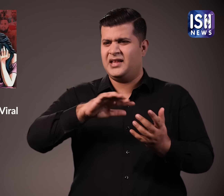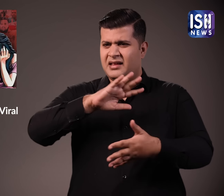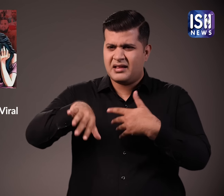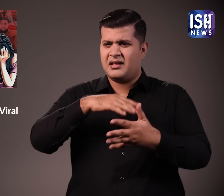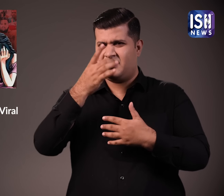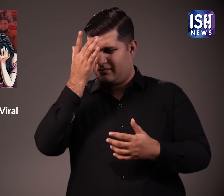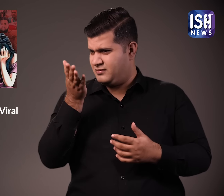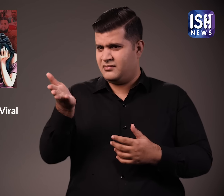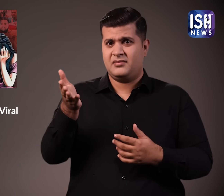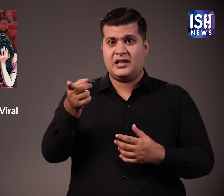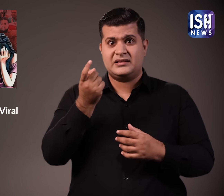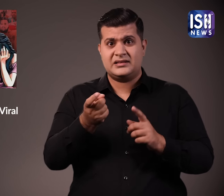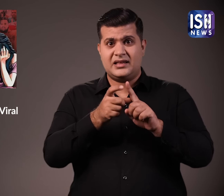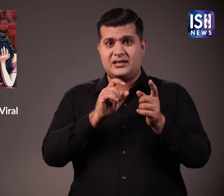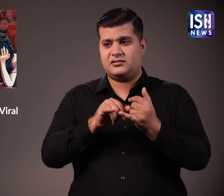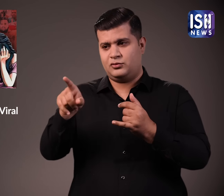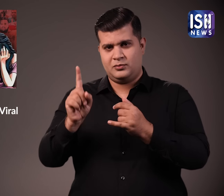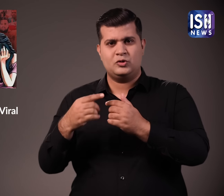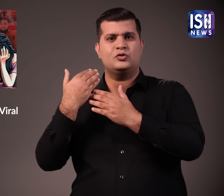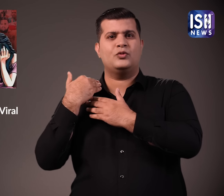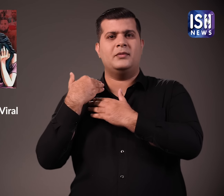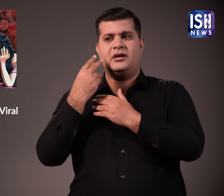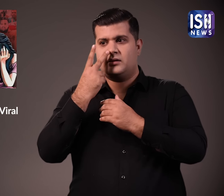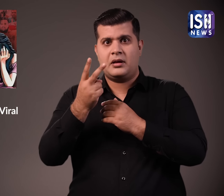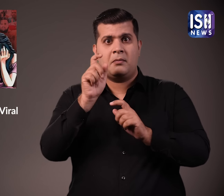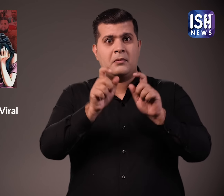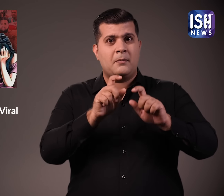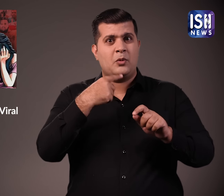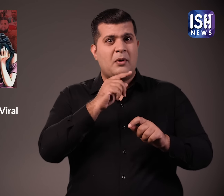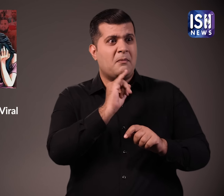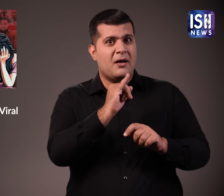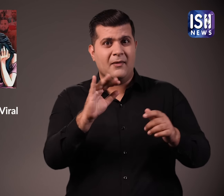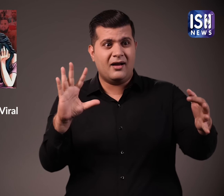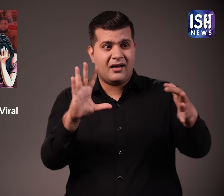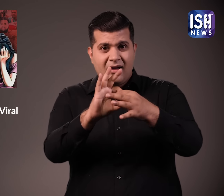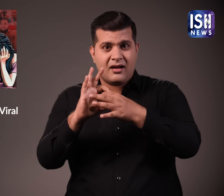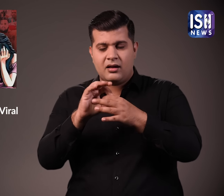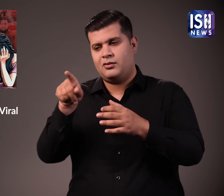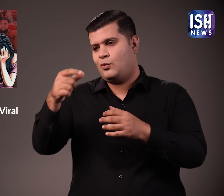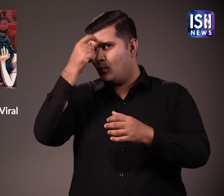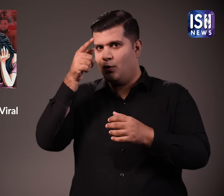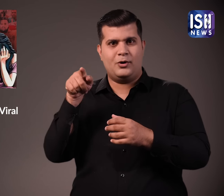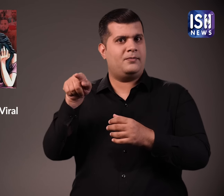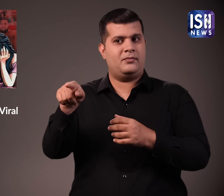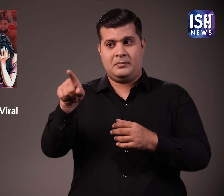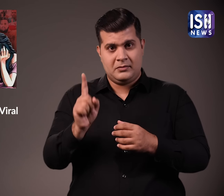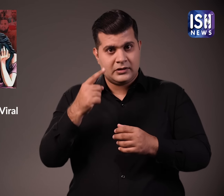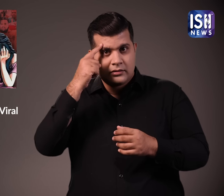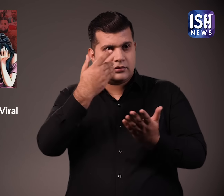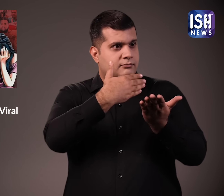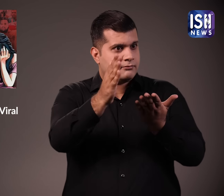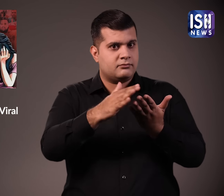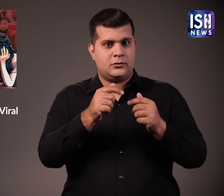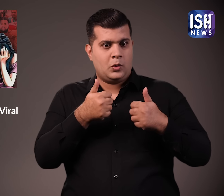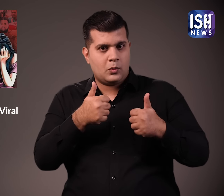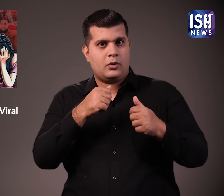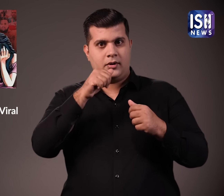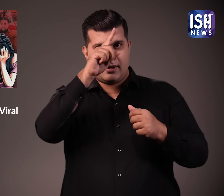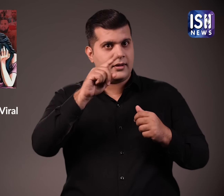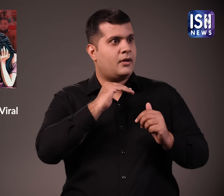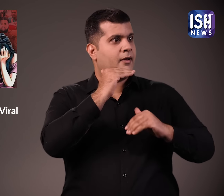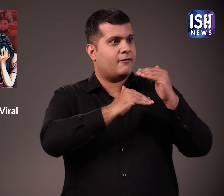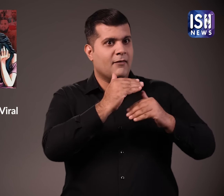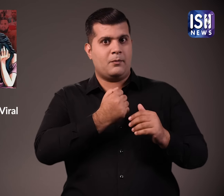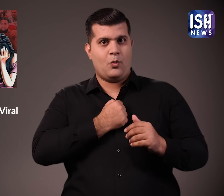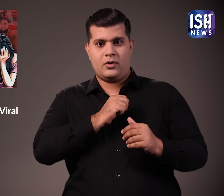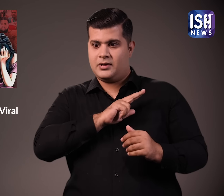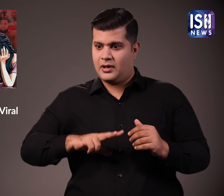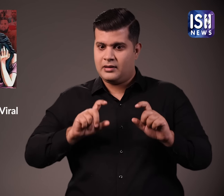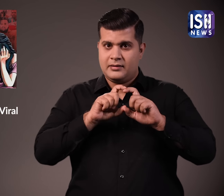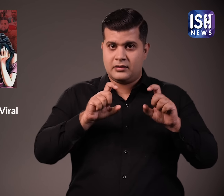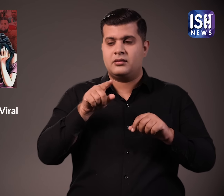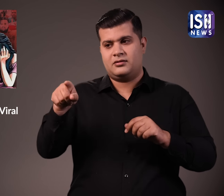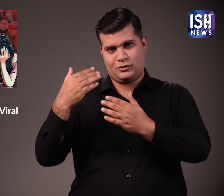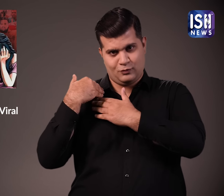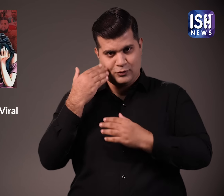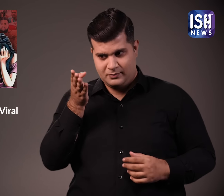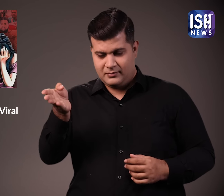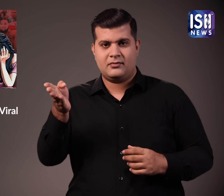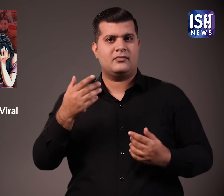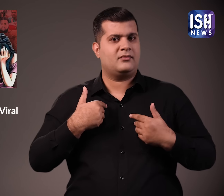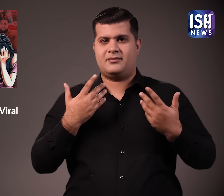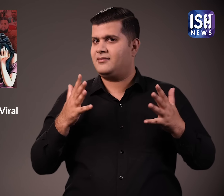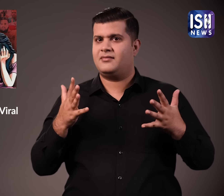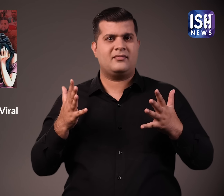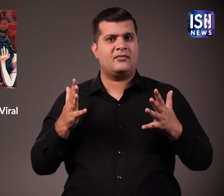He said that JD (S) has to make it very clear if they want to be aligned with such unlawful people or not.